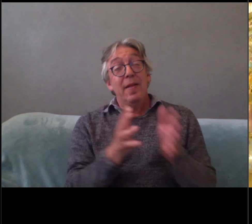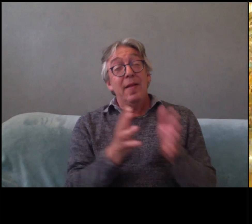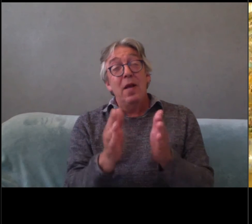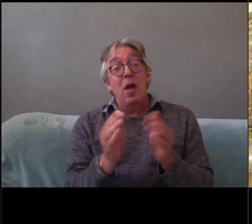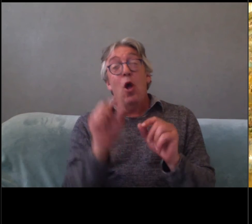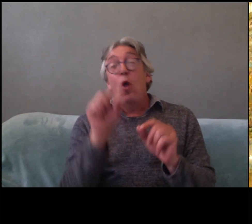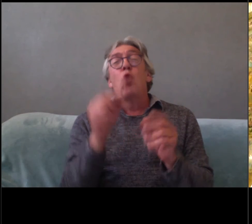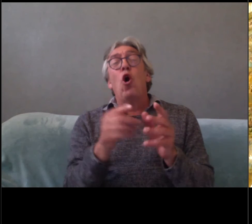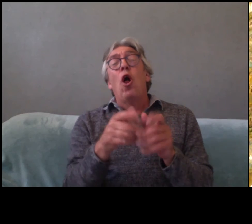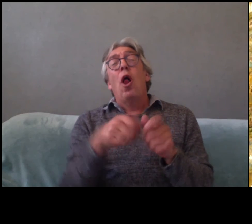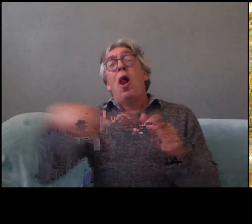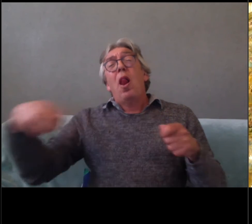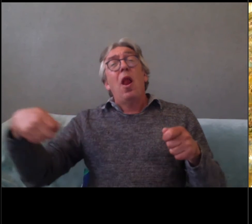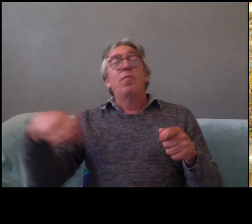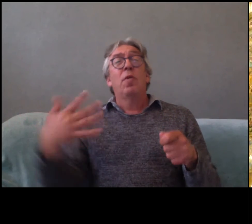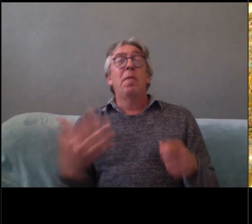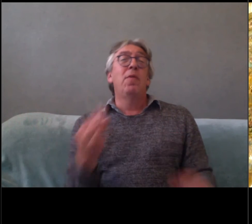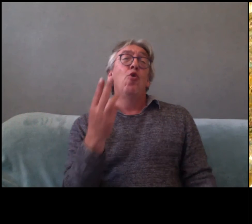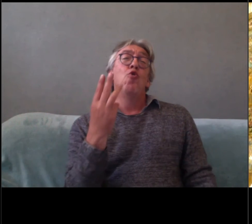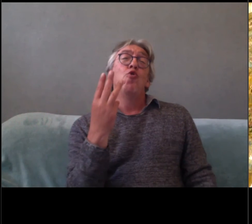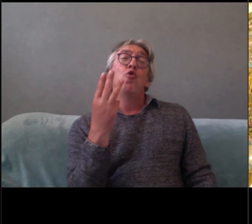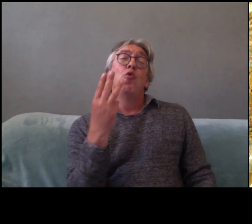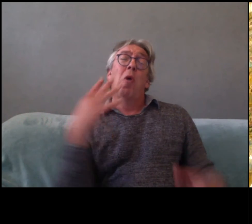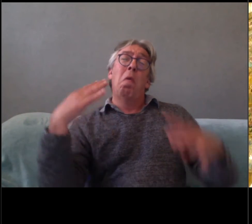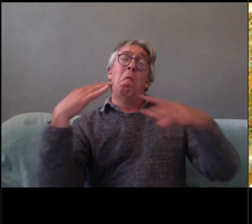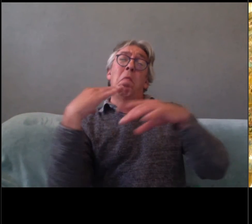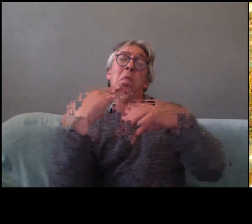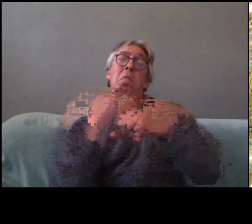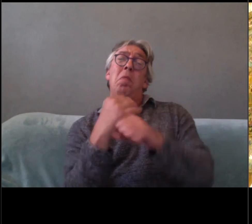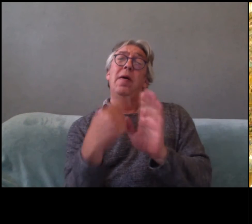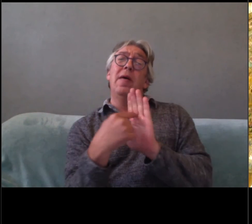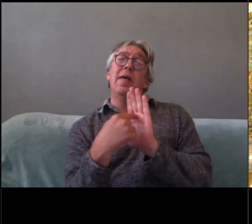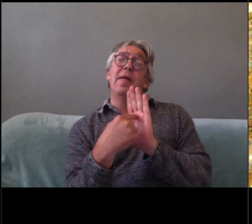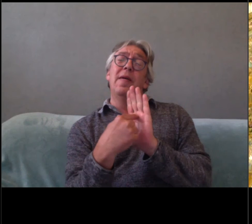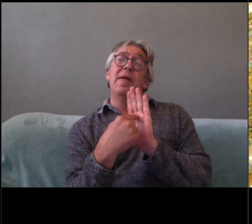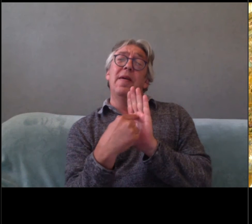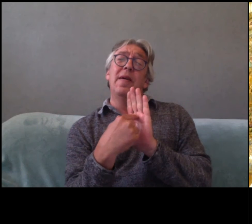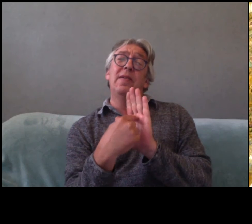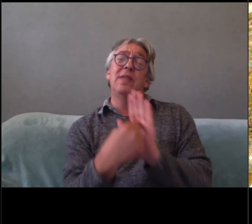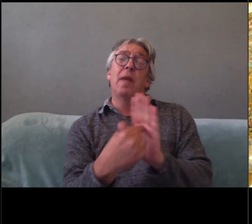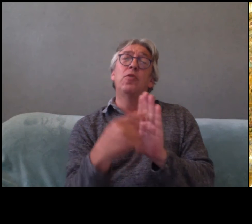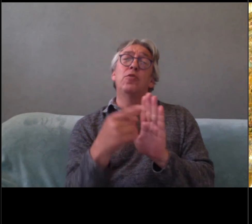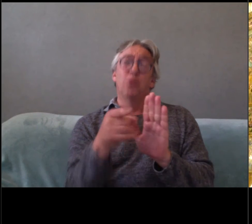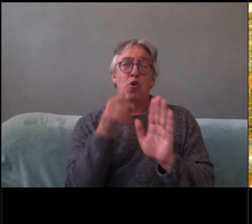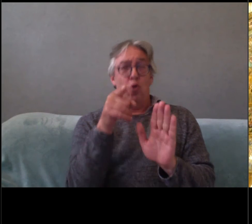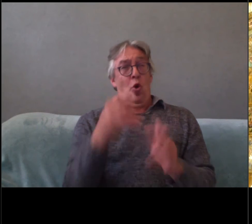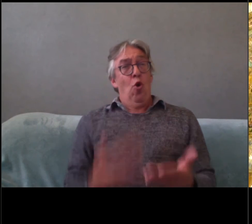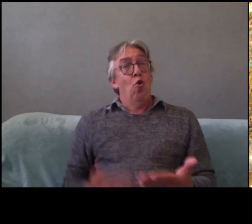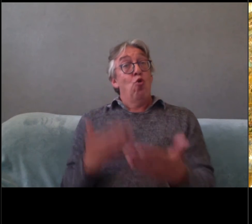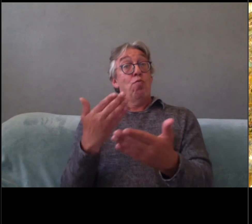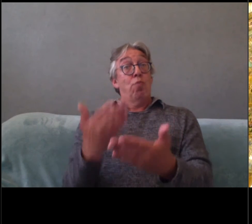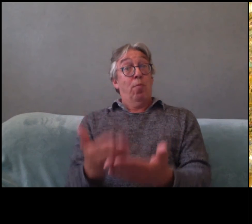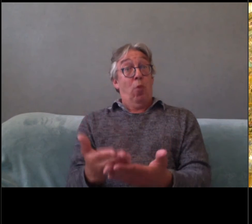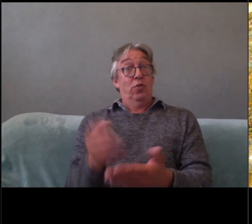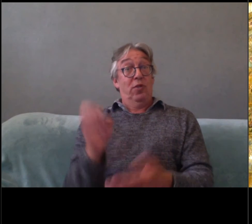but three or four characteristics of this emergency fund that you're proposing to be created at European level.